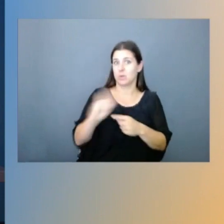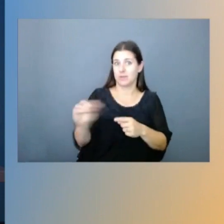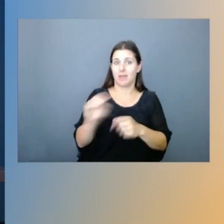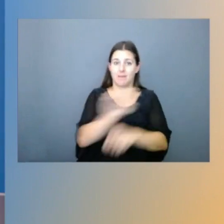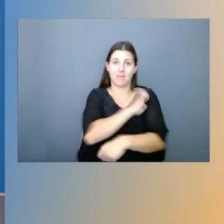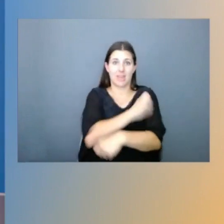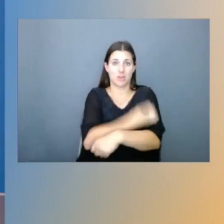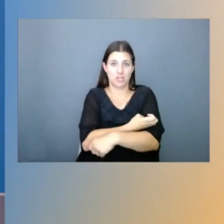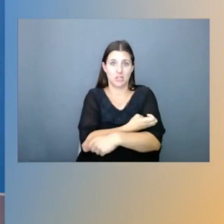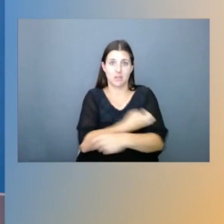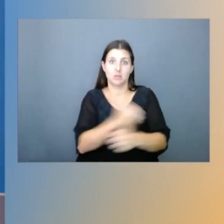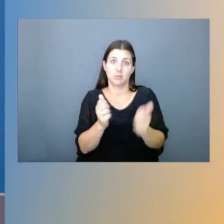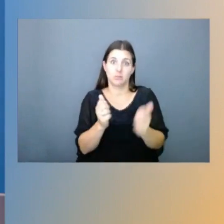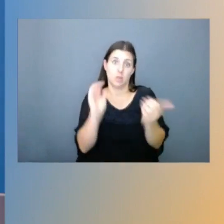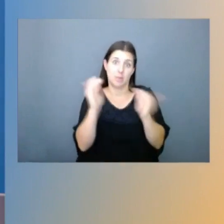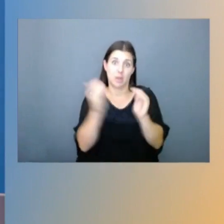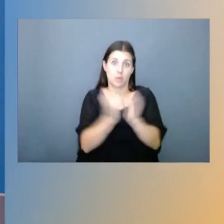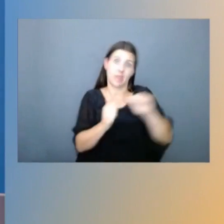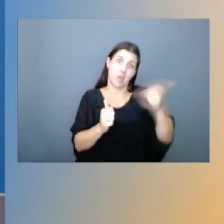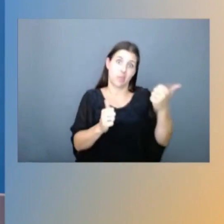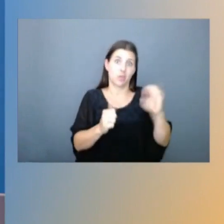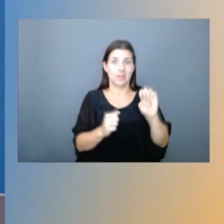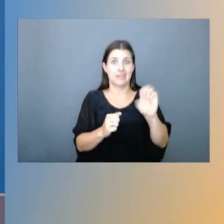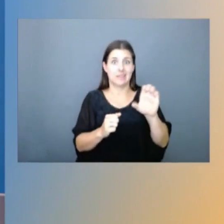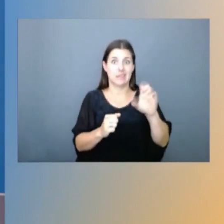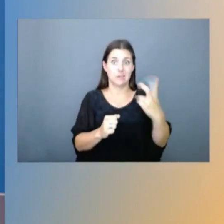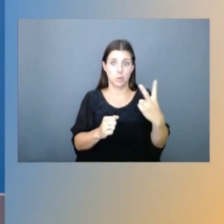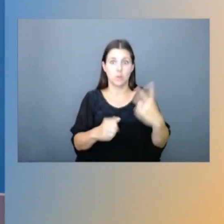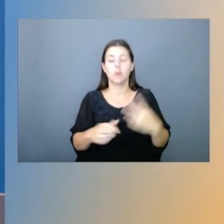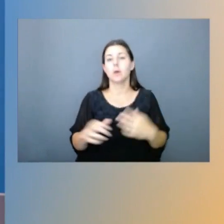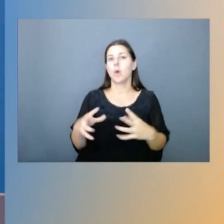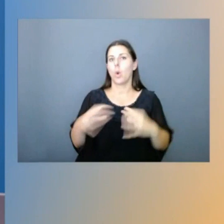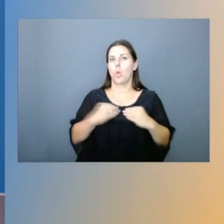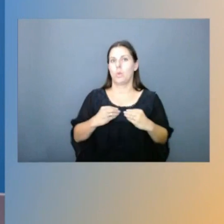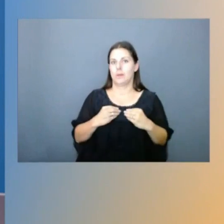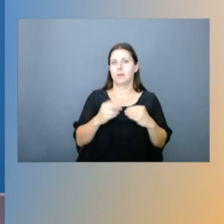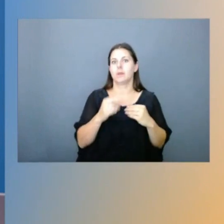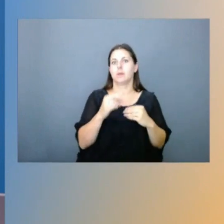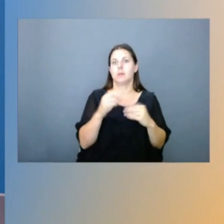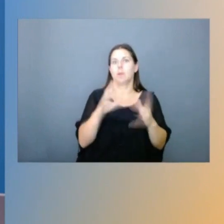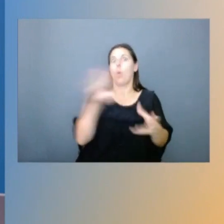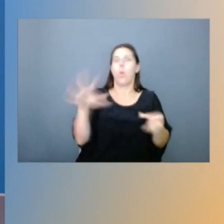This is one of the areas where owning the entire hardware and software stack of Graviton makes a big difference.